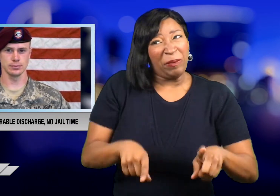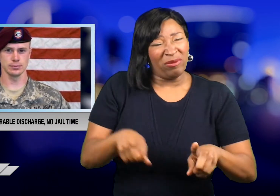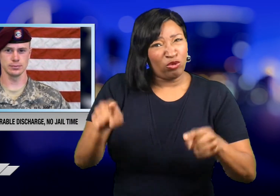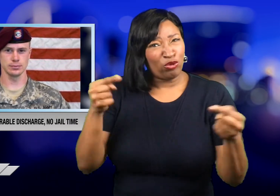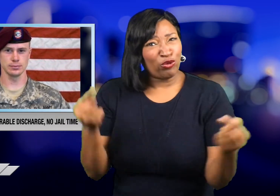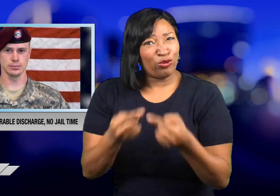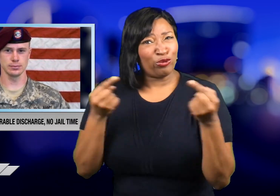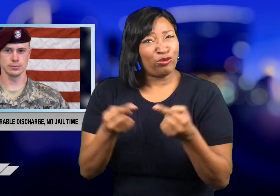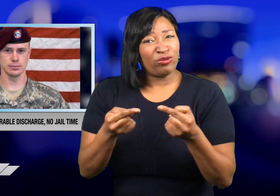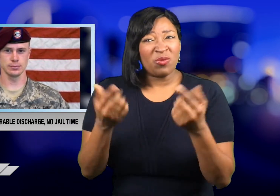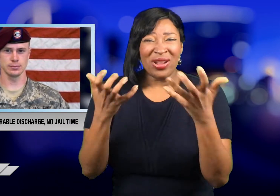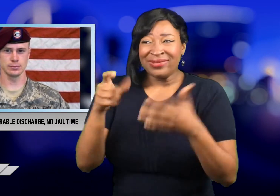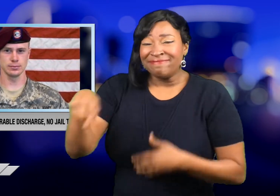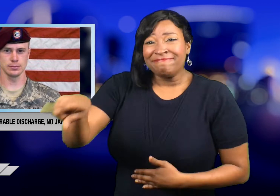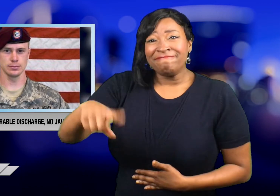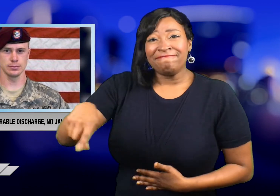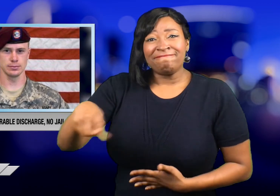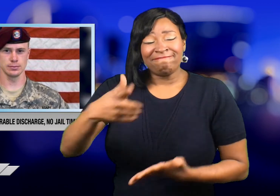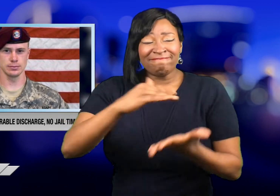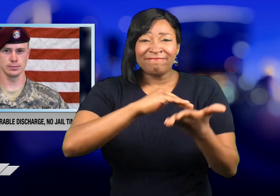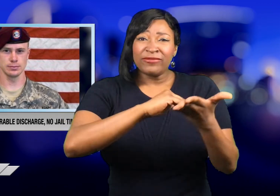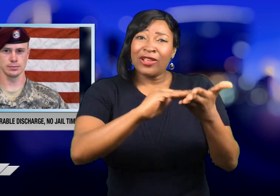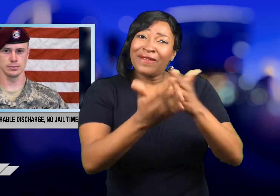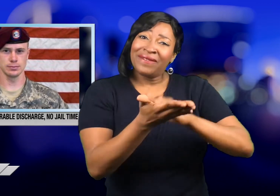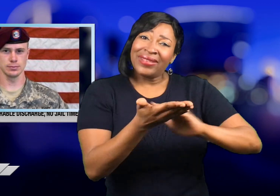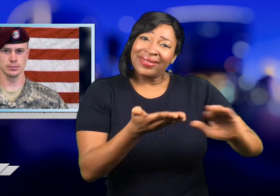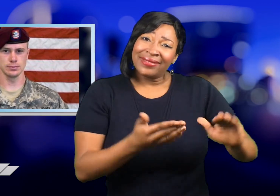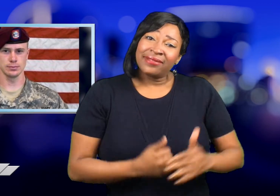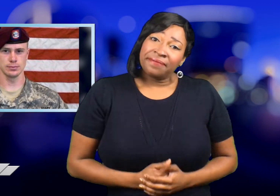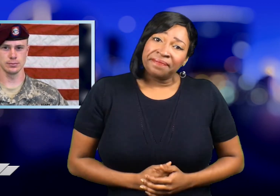injured trying to rescue him.